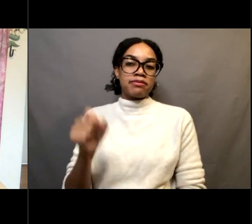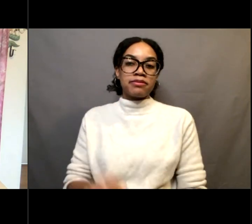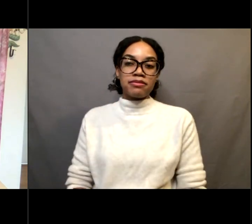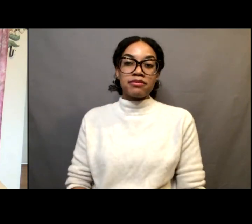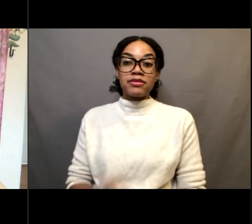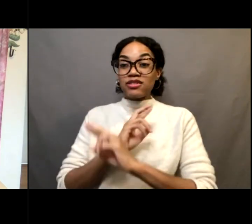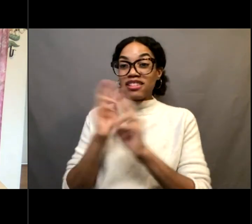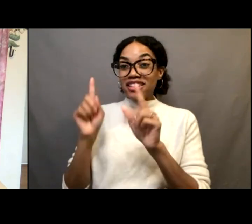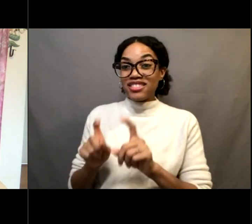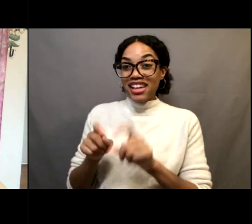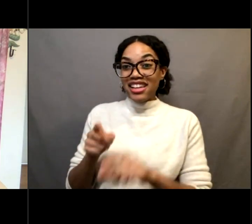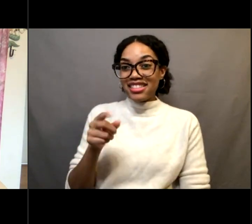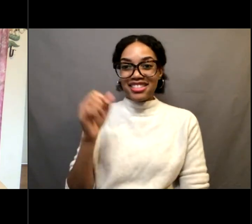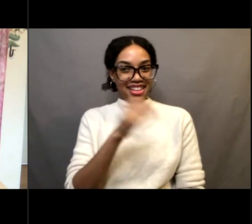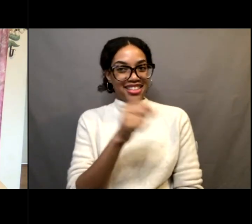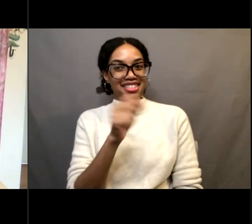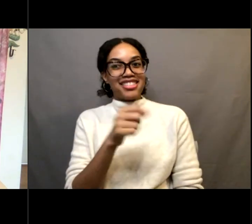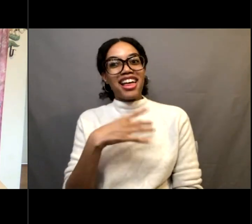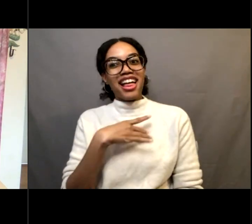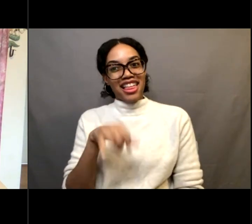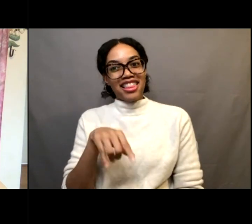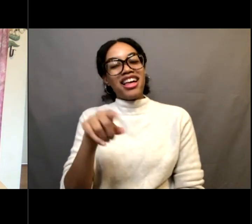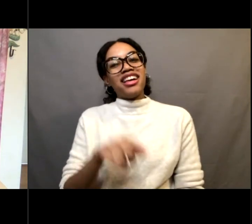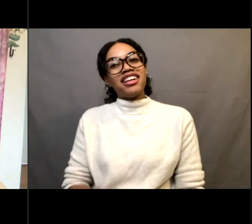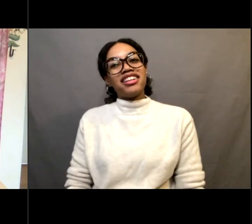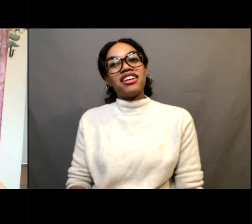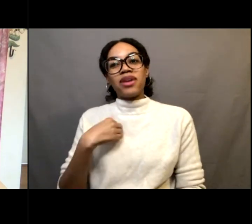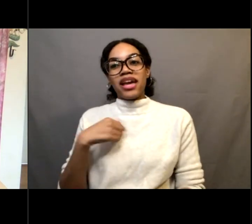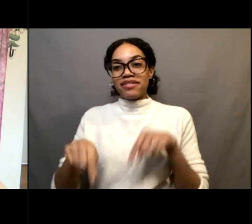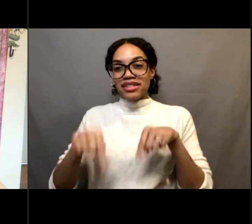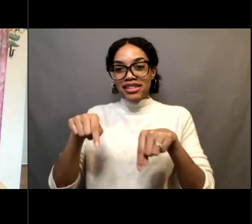[Grace] We're ready I liked the modifications. We've got our stilts, we've got our leaves on the roof.